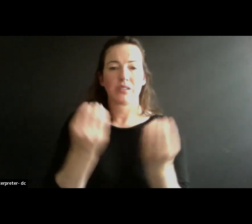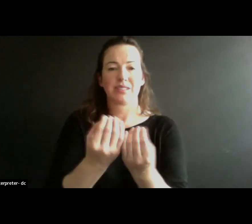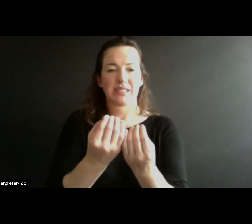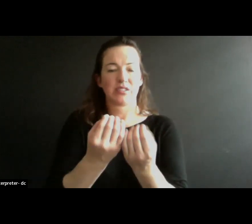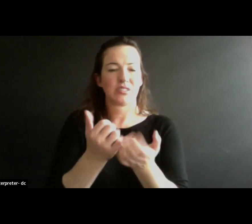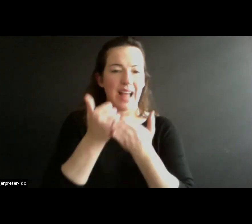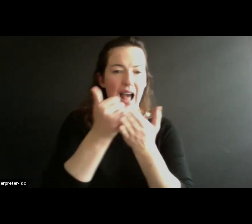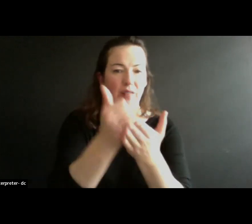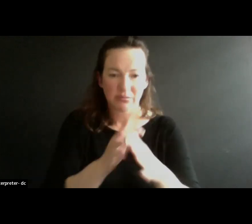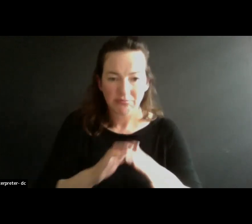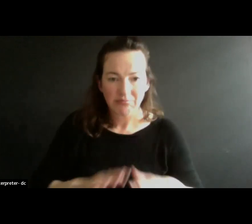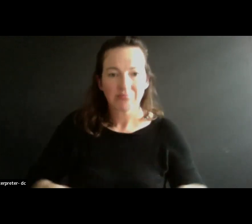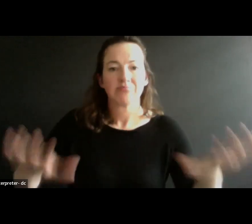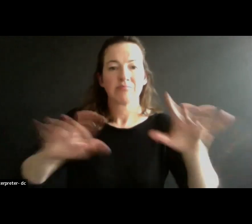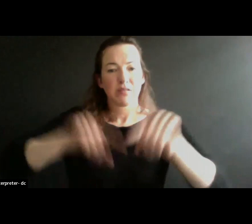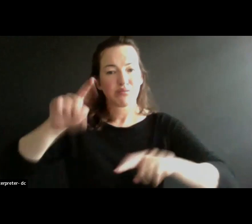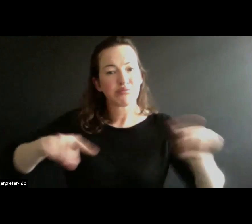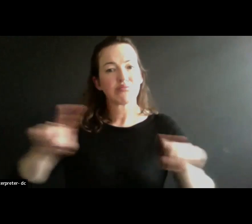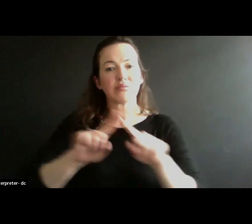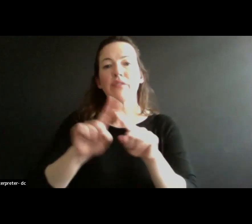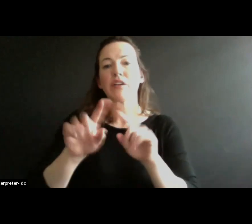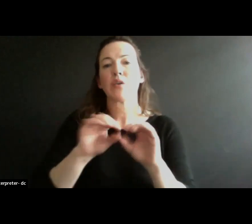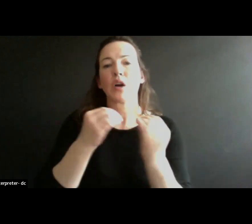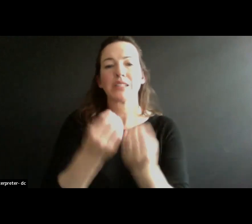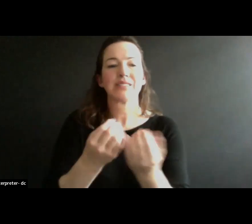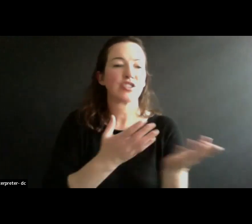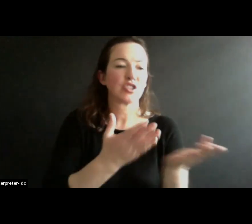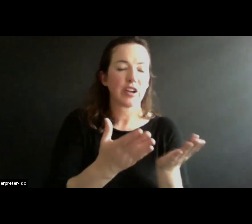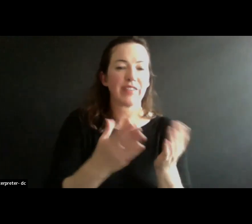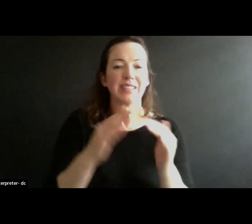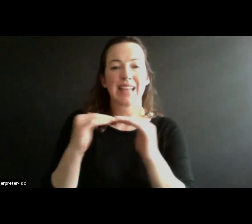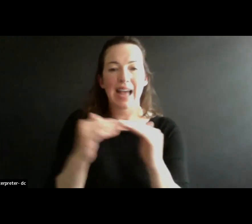across all these kinds of organizations, again, working in service and equity and justice.